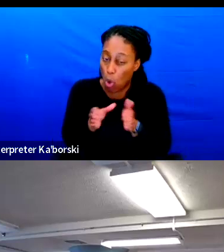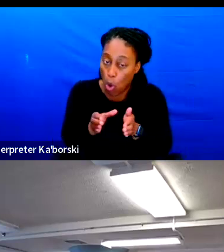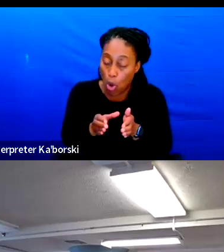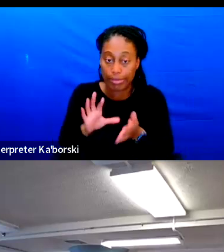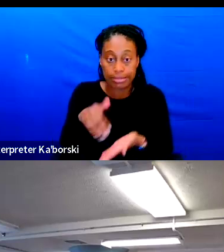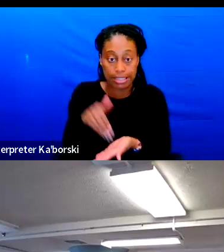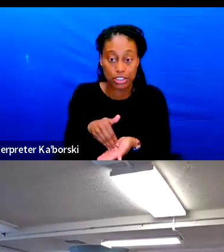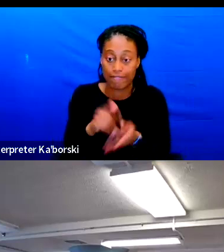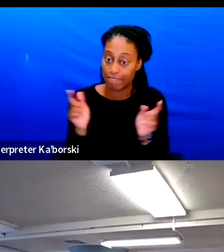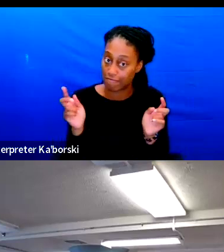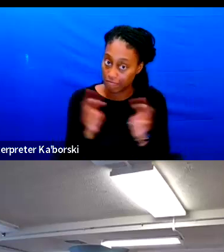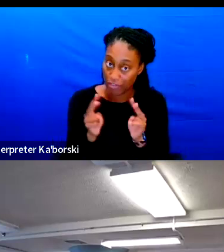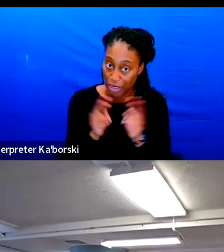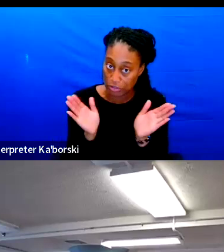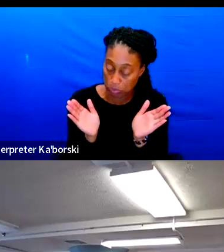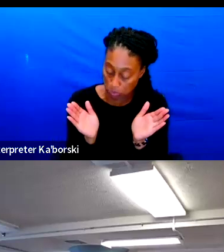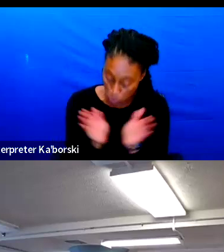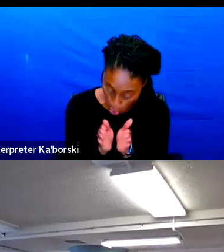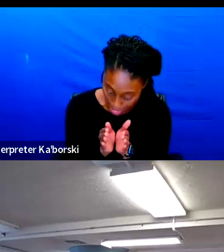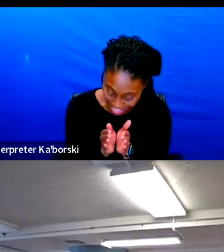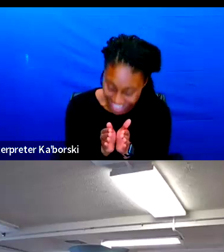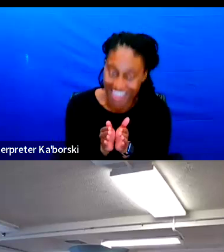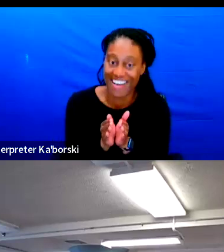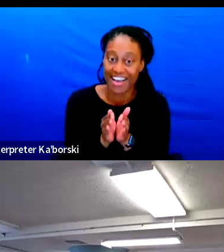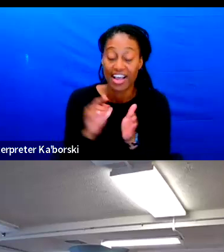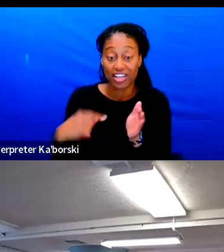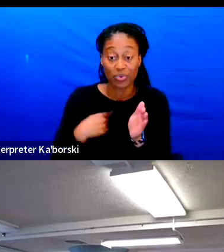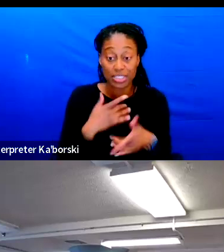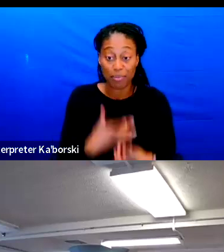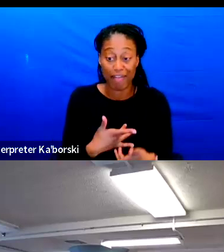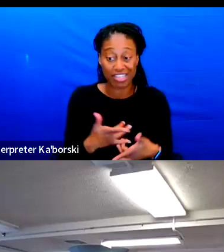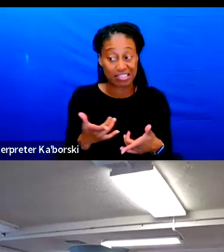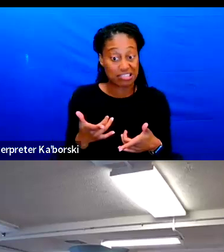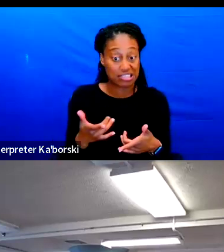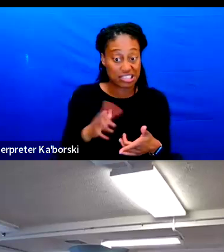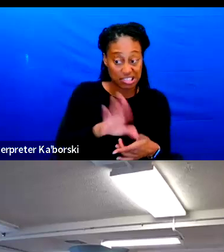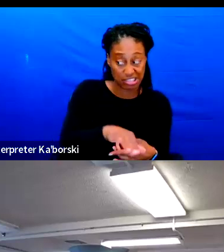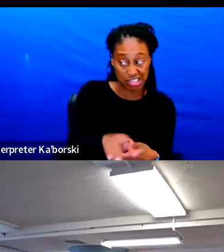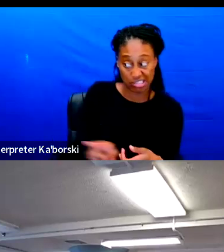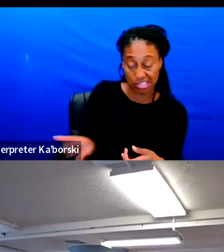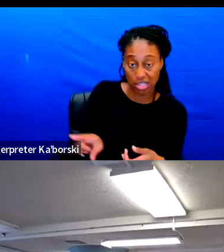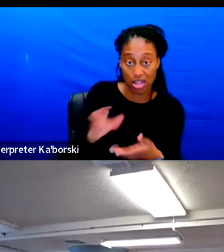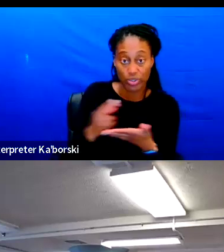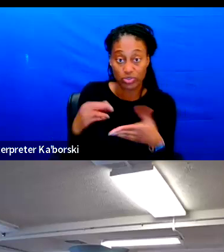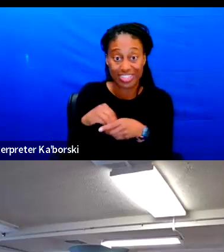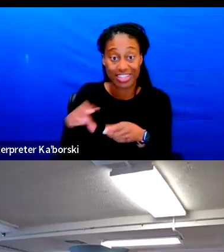Selina Butcher: very, very small. And so we typically have to connect them to resources within a community. But